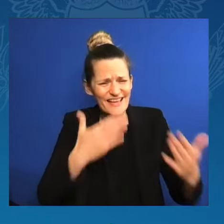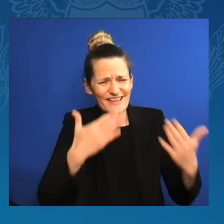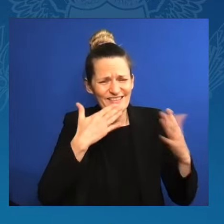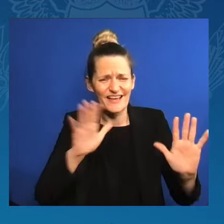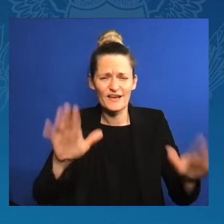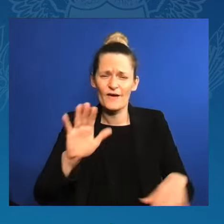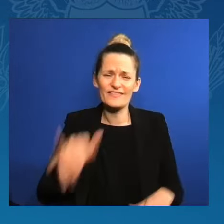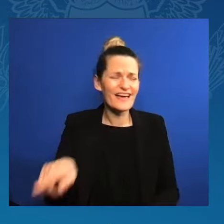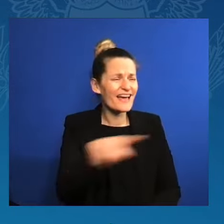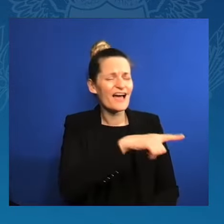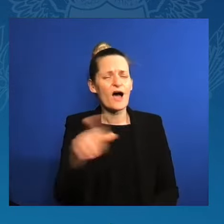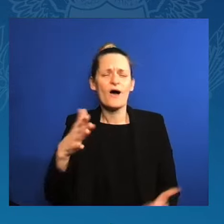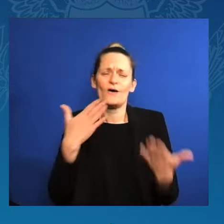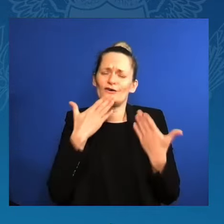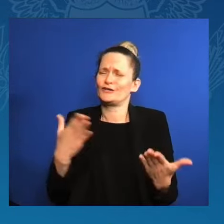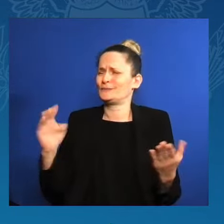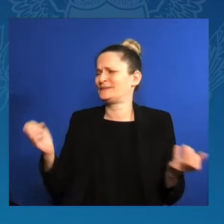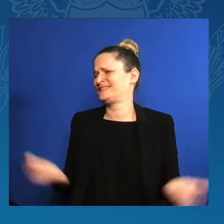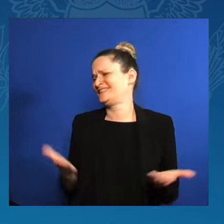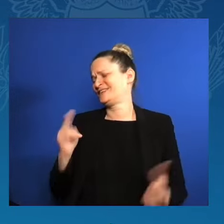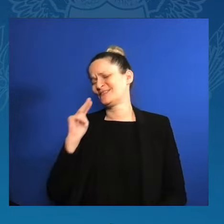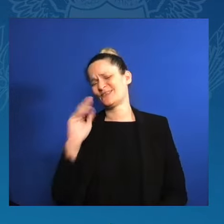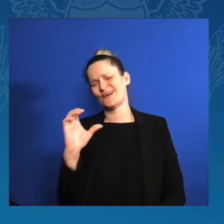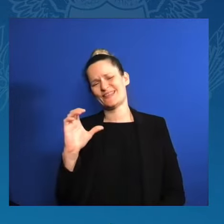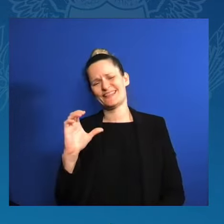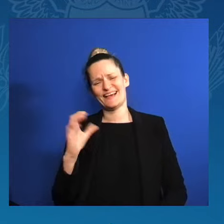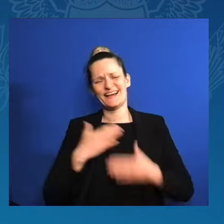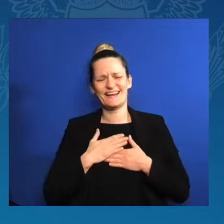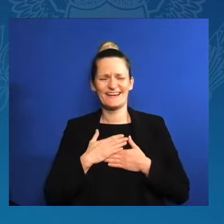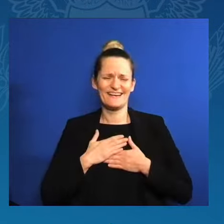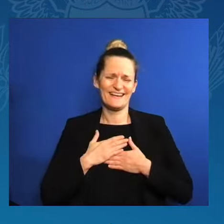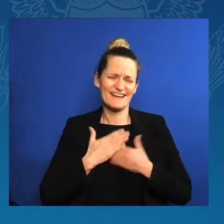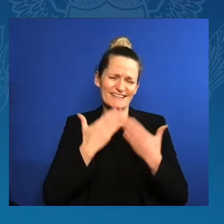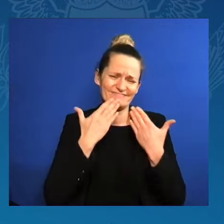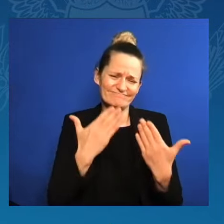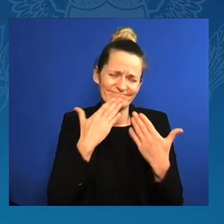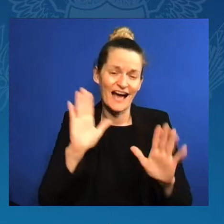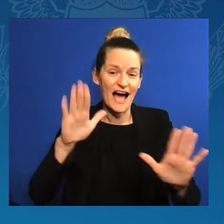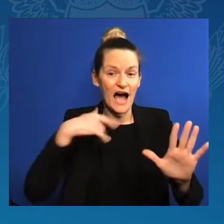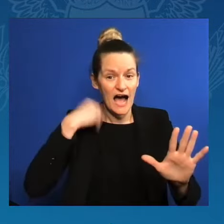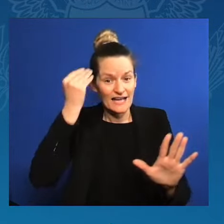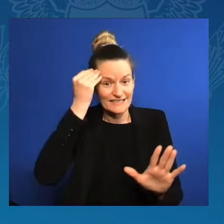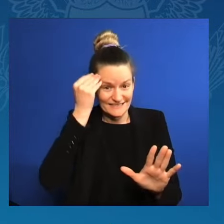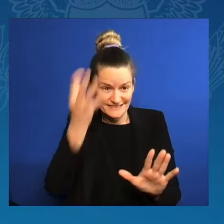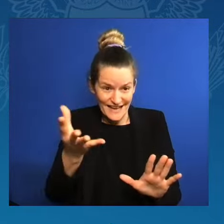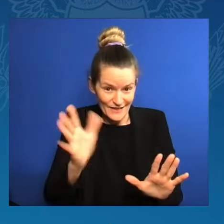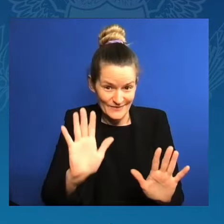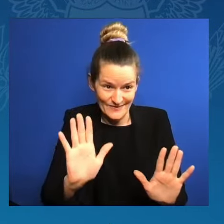I can tell you that. It certainly is.